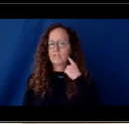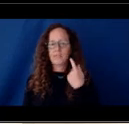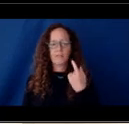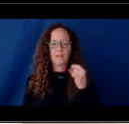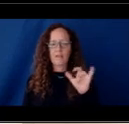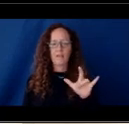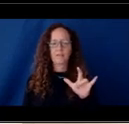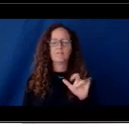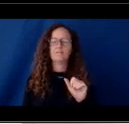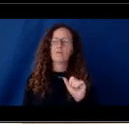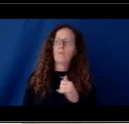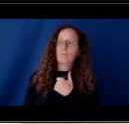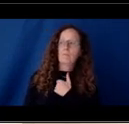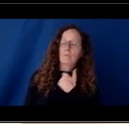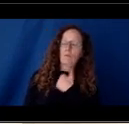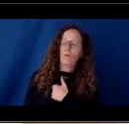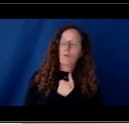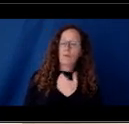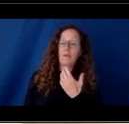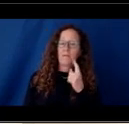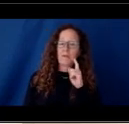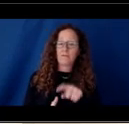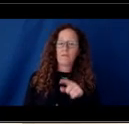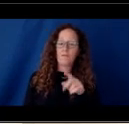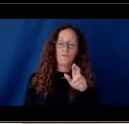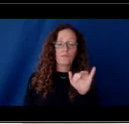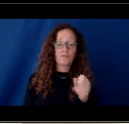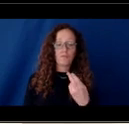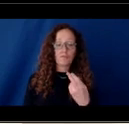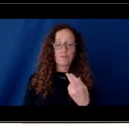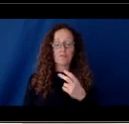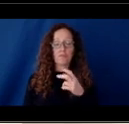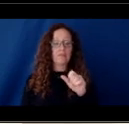Sorry, this might be a question for Rish. Can state health departments get access